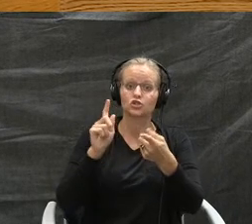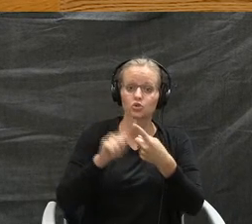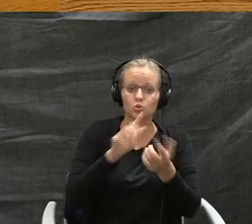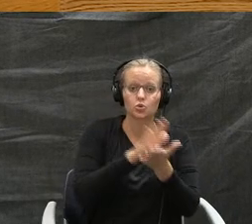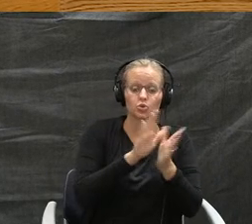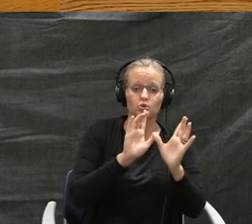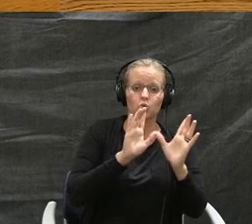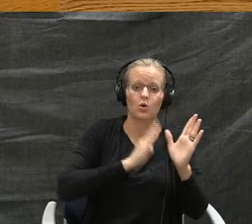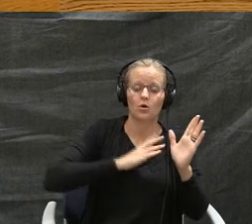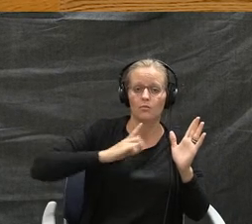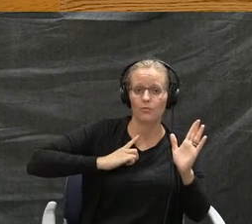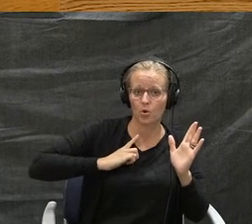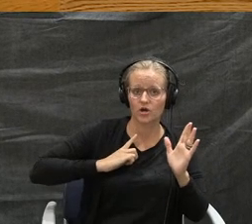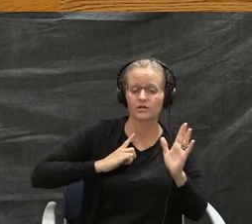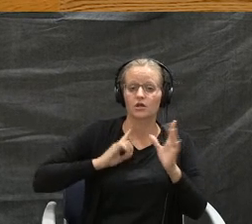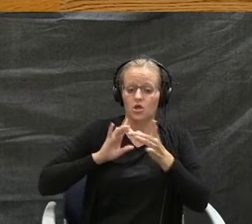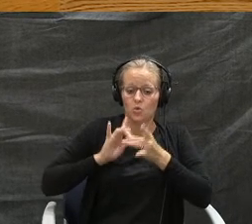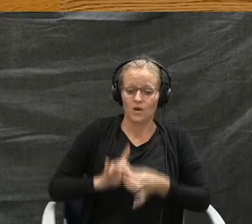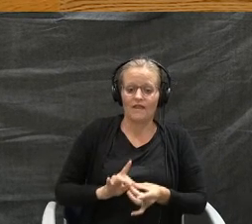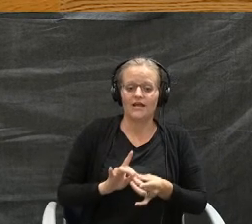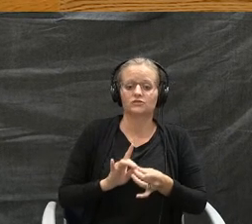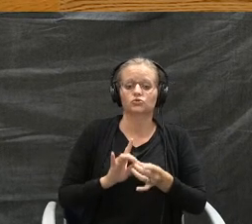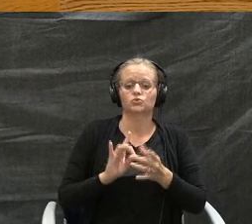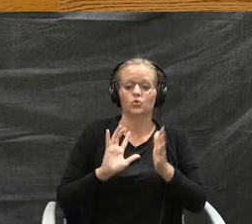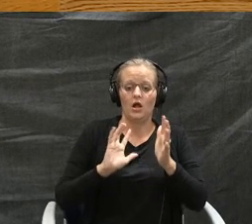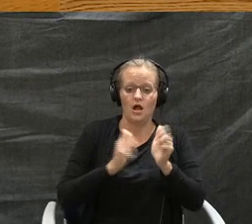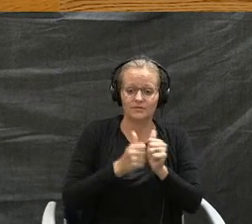To implement COVID-19 related educational and public health